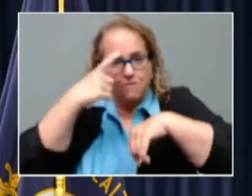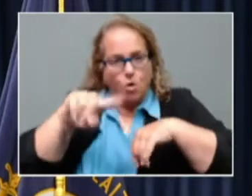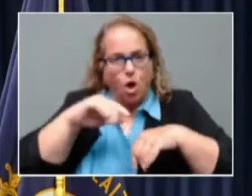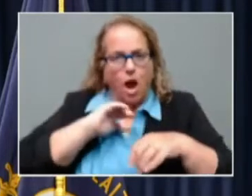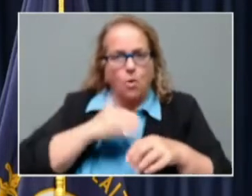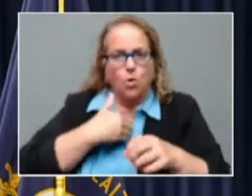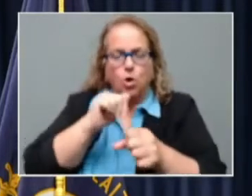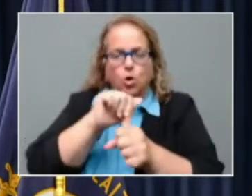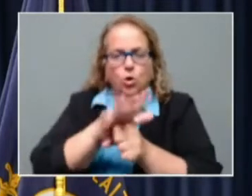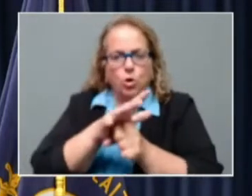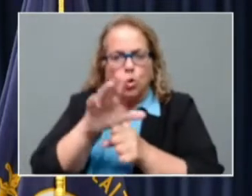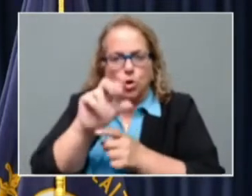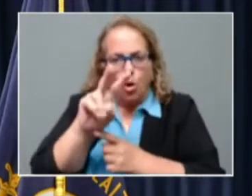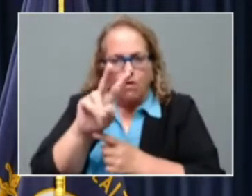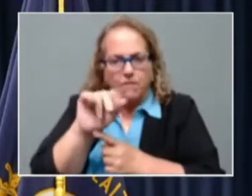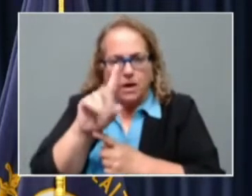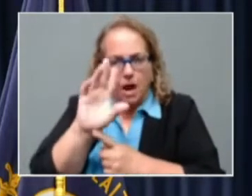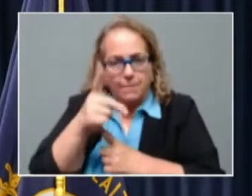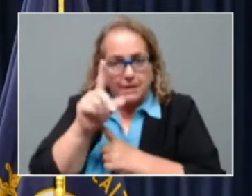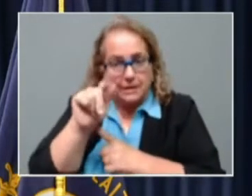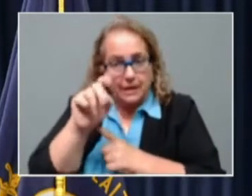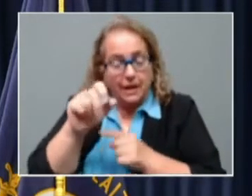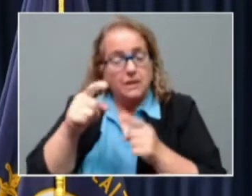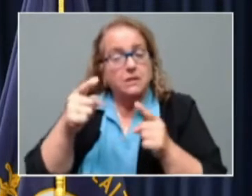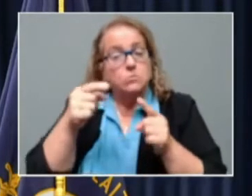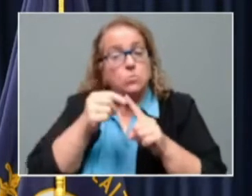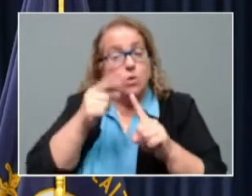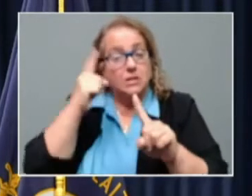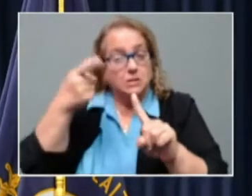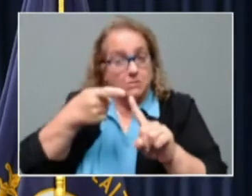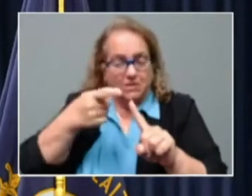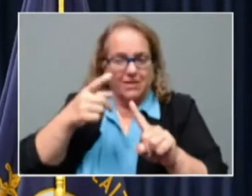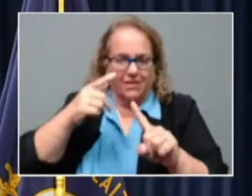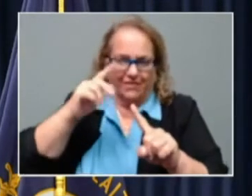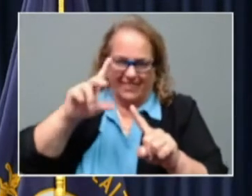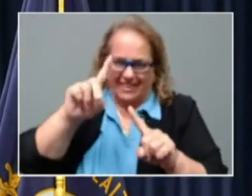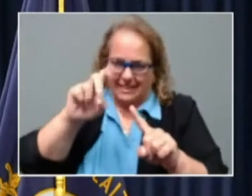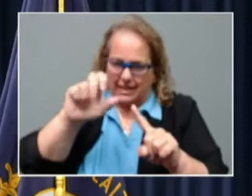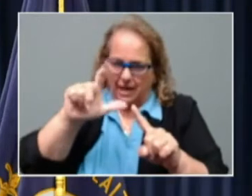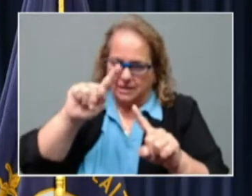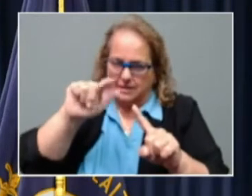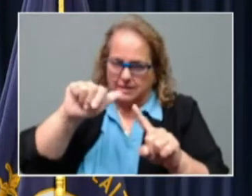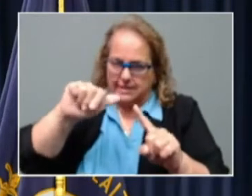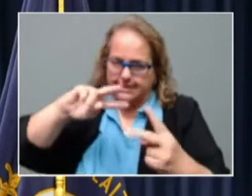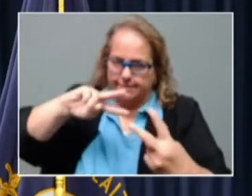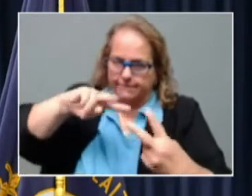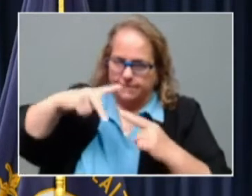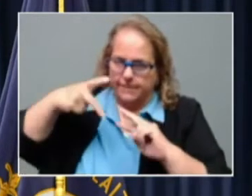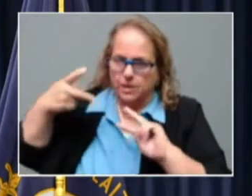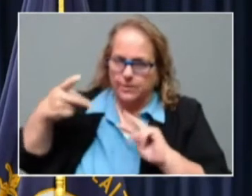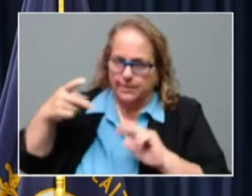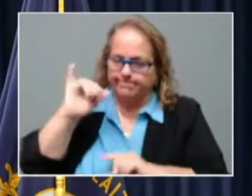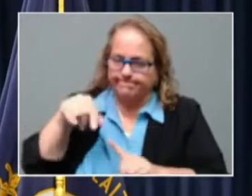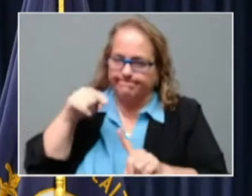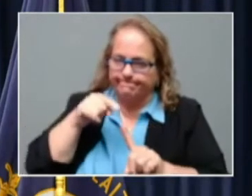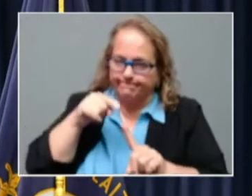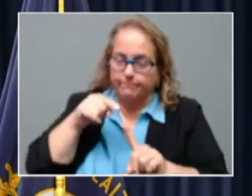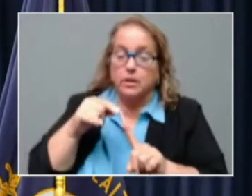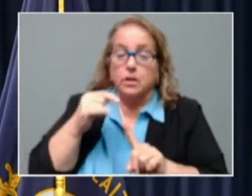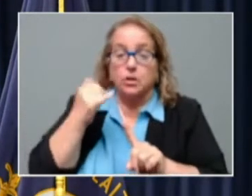specifically focused on the delta variant. Today's top lines are that it